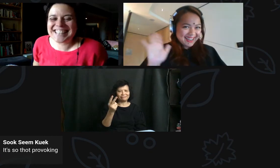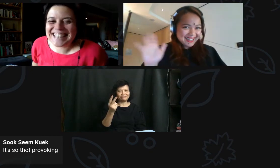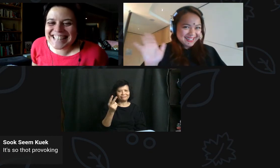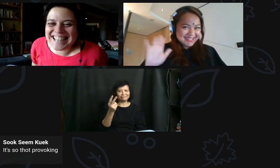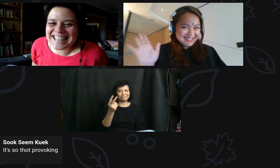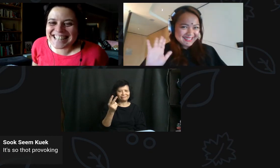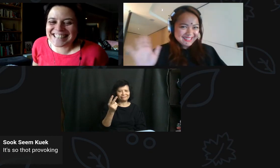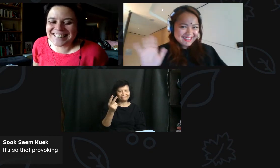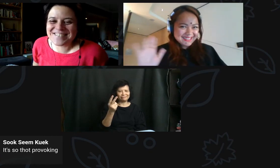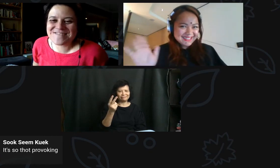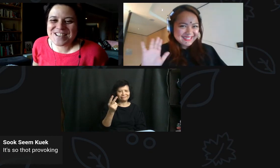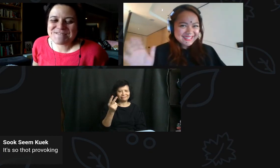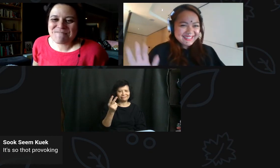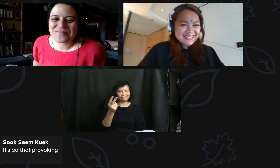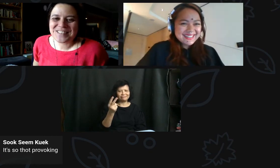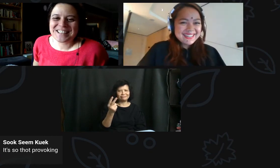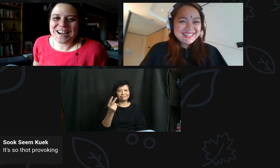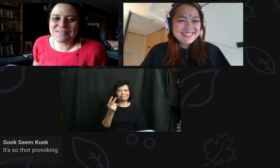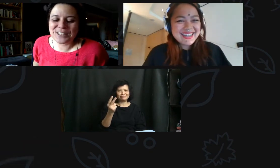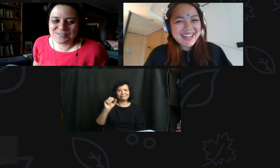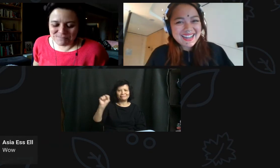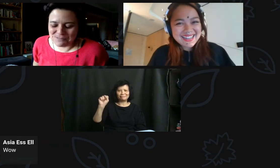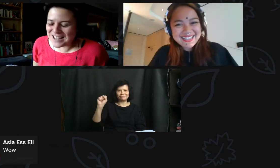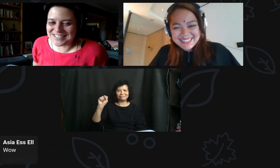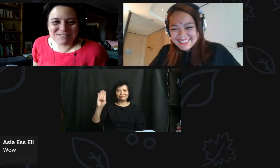Sheena. Hi.